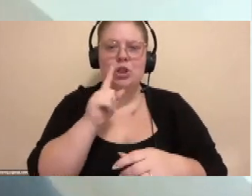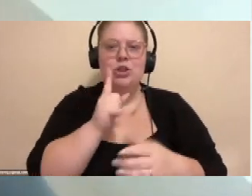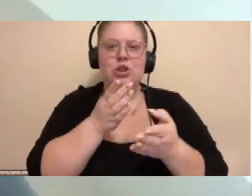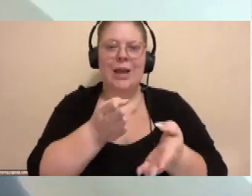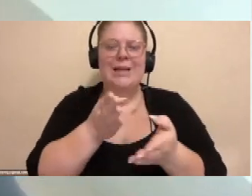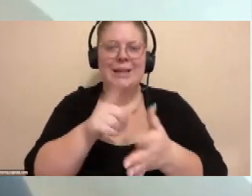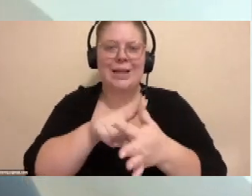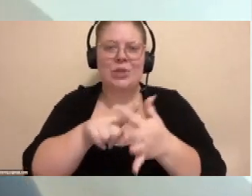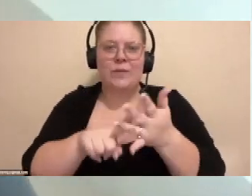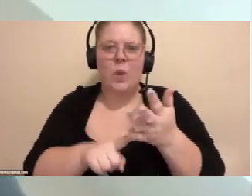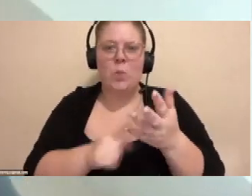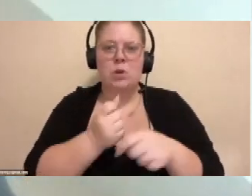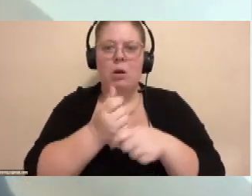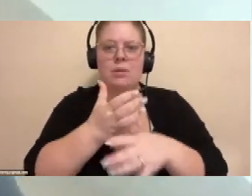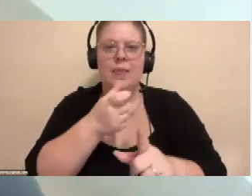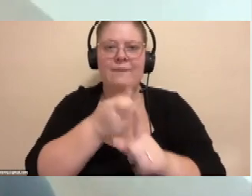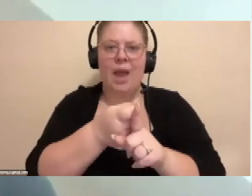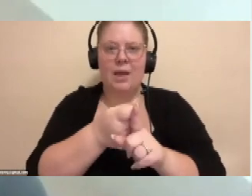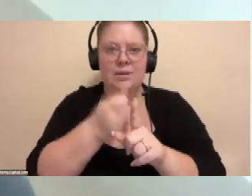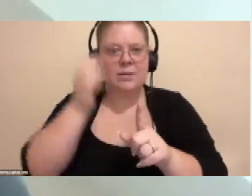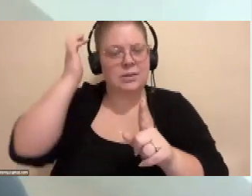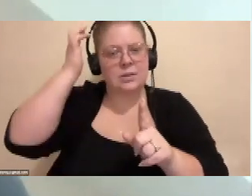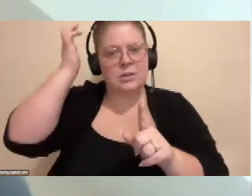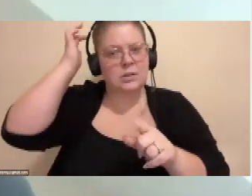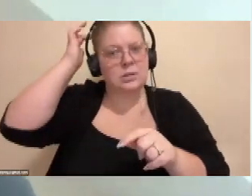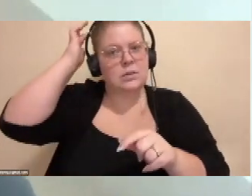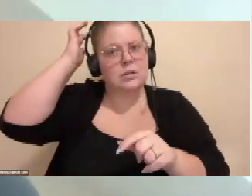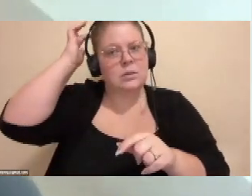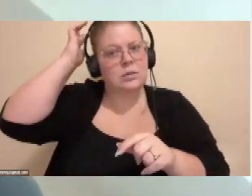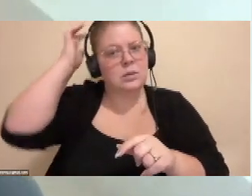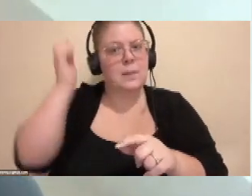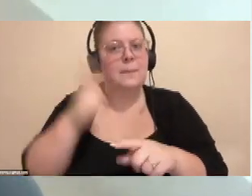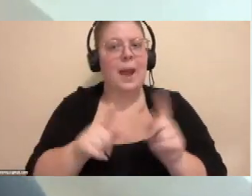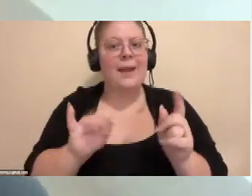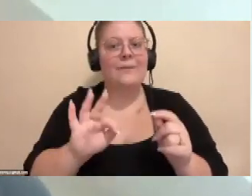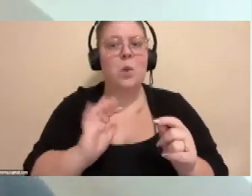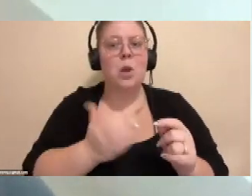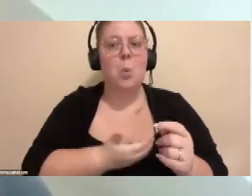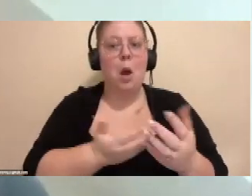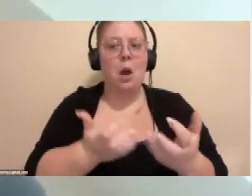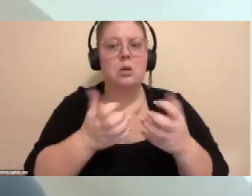But if we want to be able to tell policymakers,